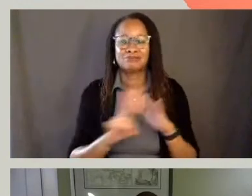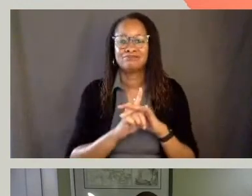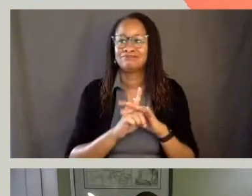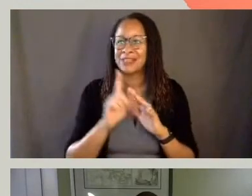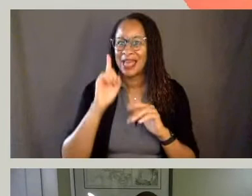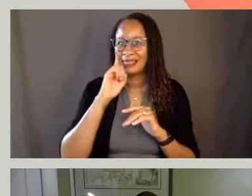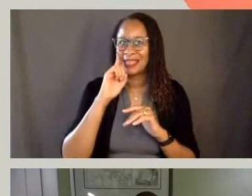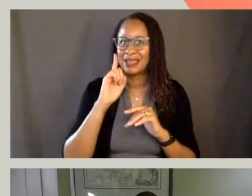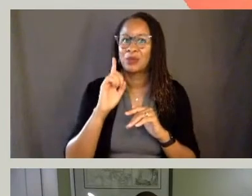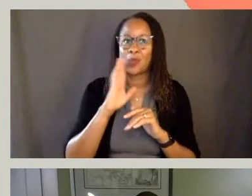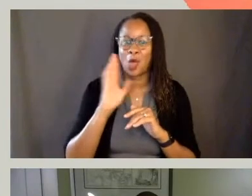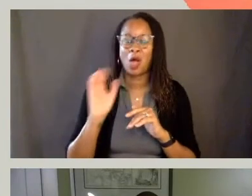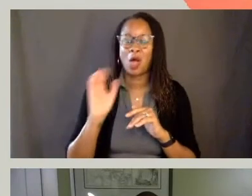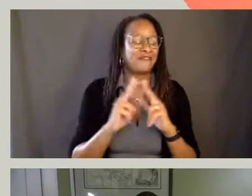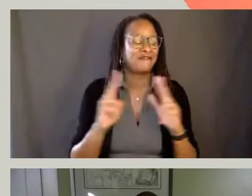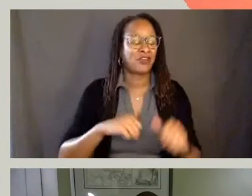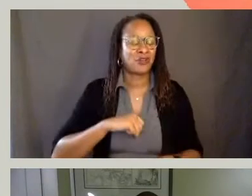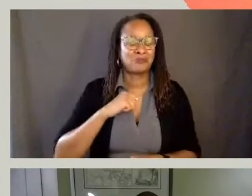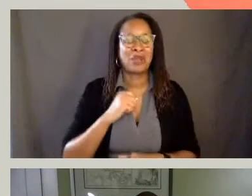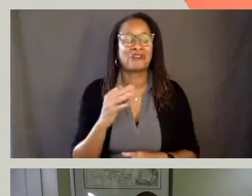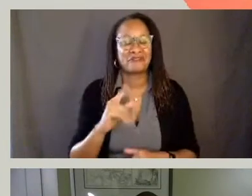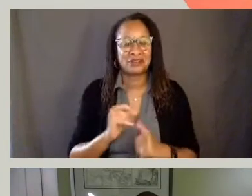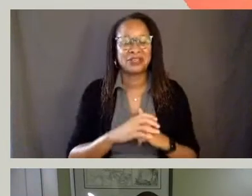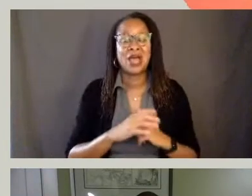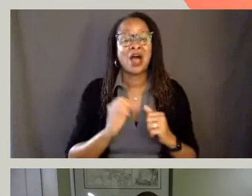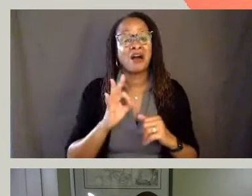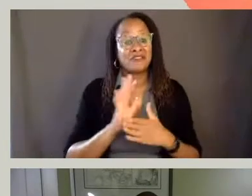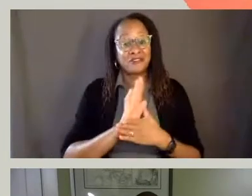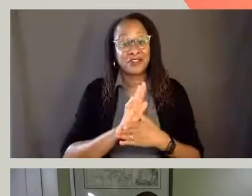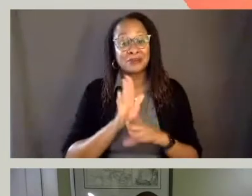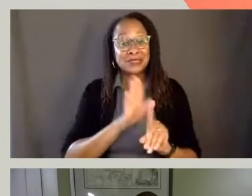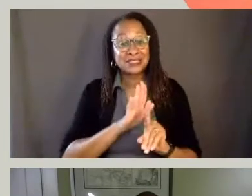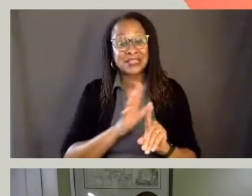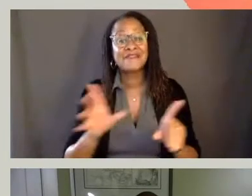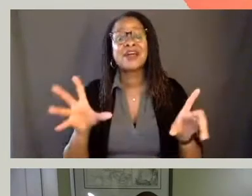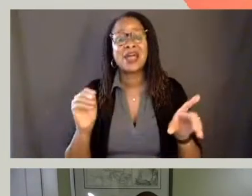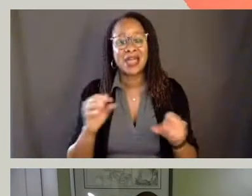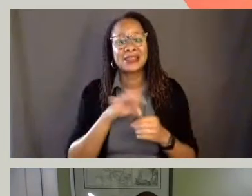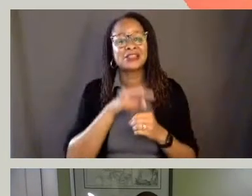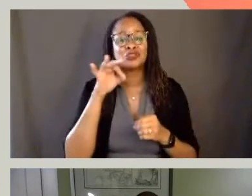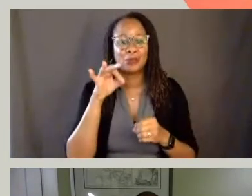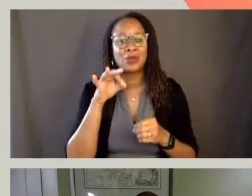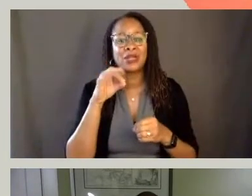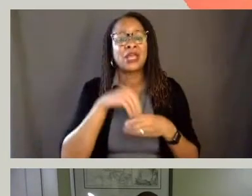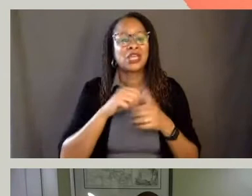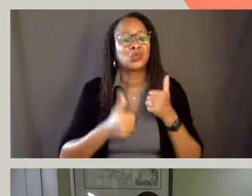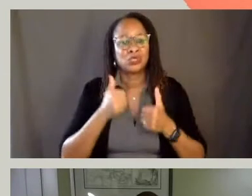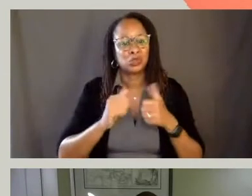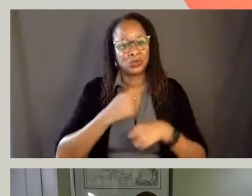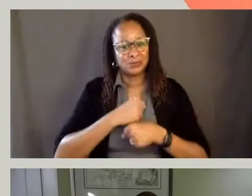we're all gonna be very proud of the film and of the spirit that it was made in as well.